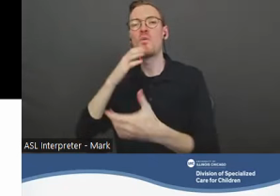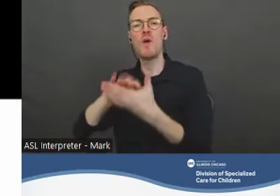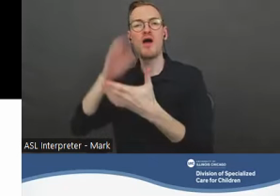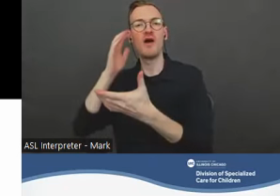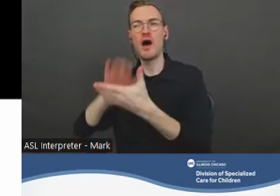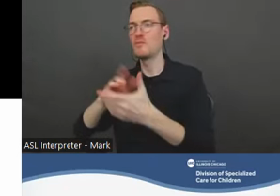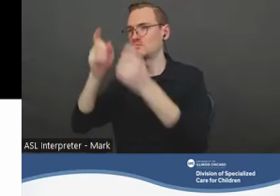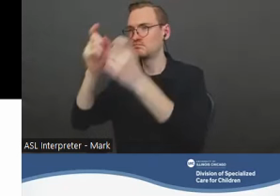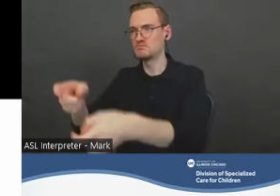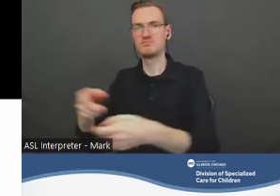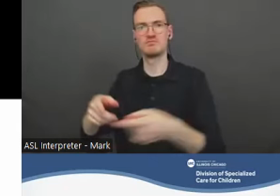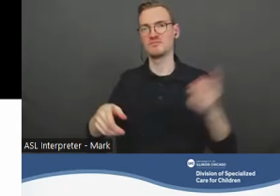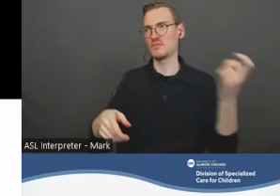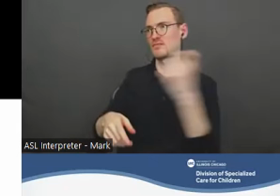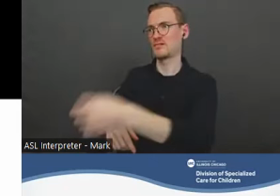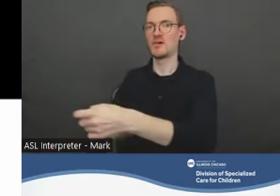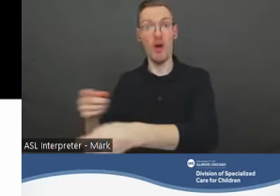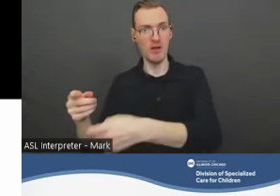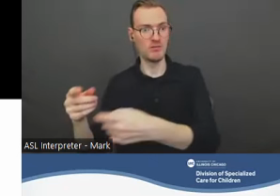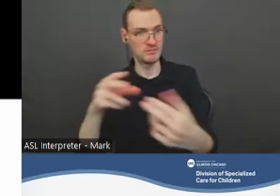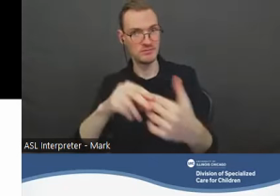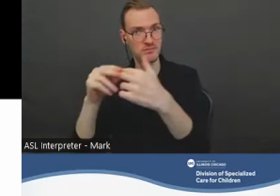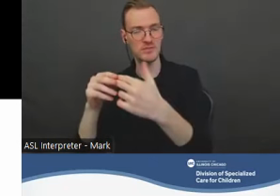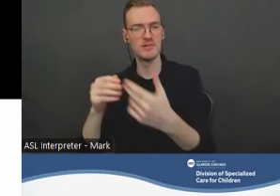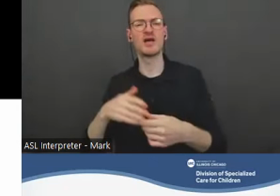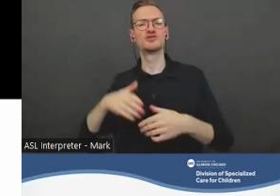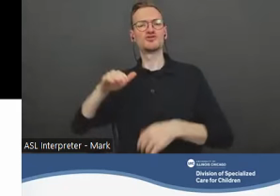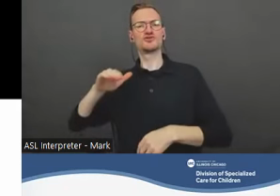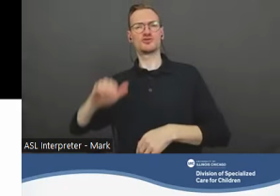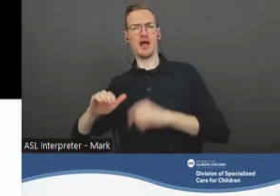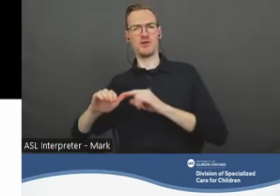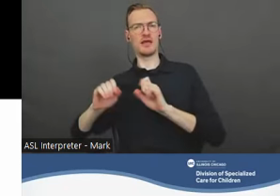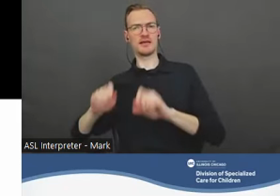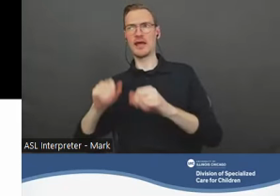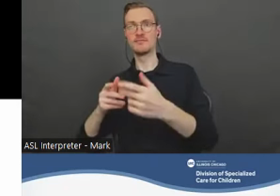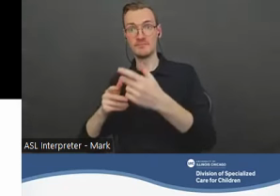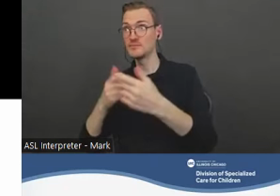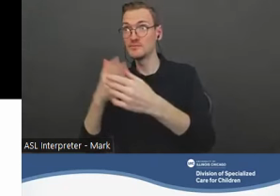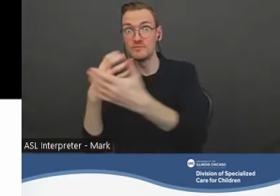their parents' insurance plan until the age of 26 and they can stay on this no matter if they get